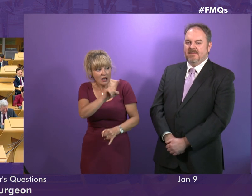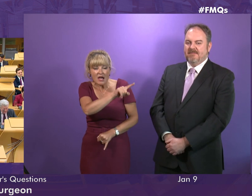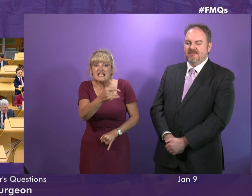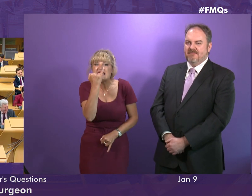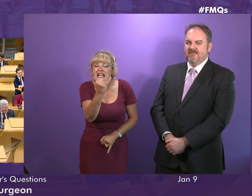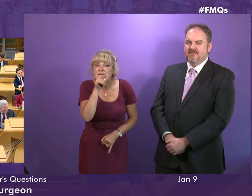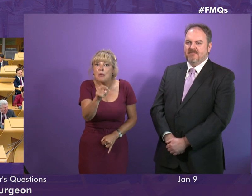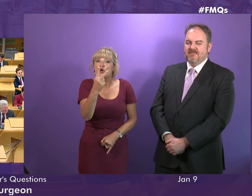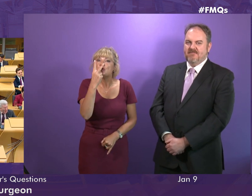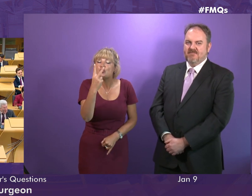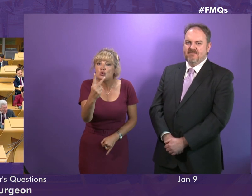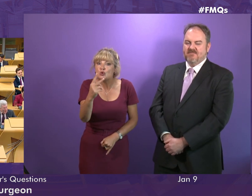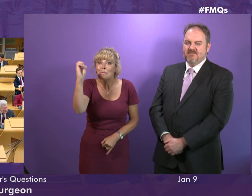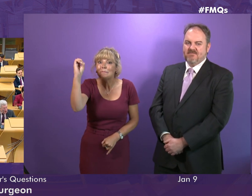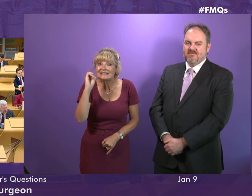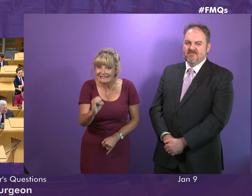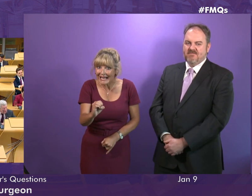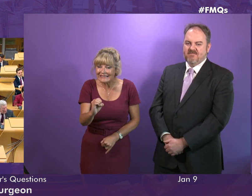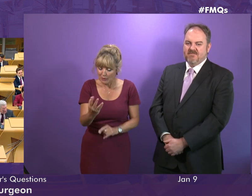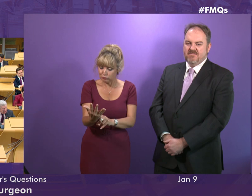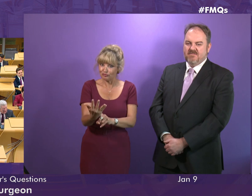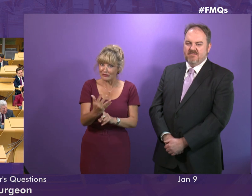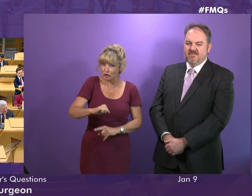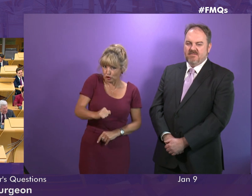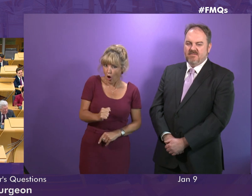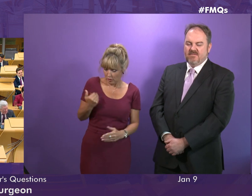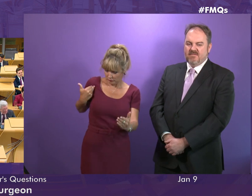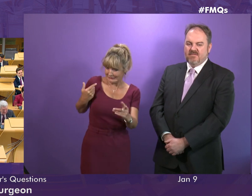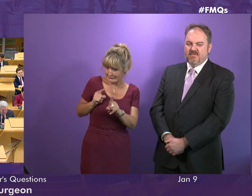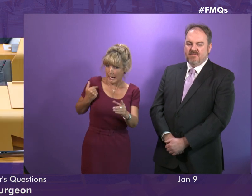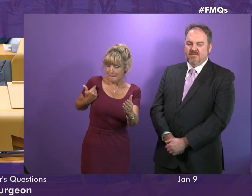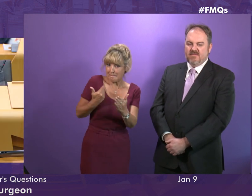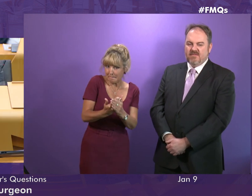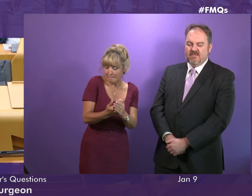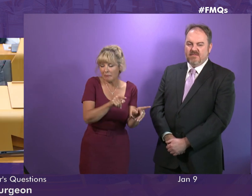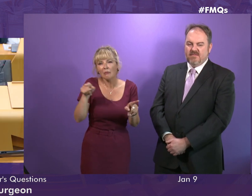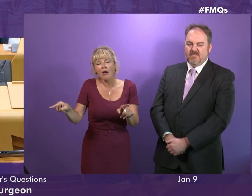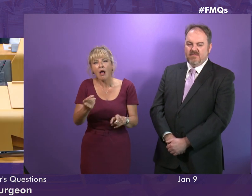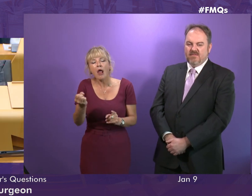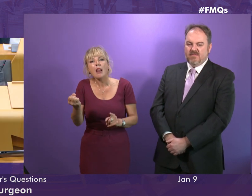6.2 per cent pressure in Scotland while over the same period there has been 11.5 per cent